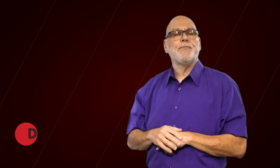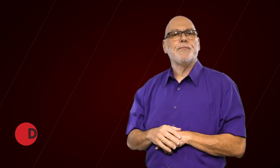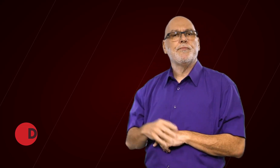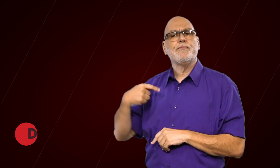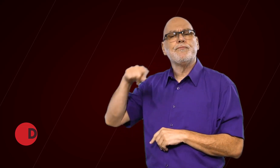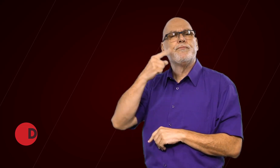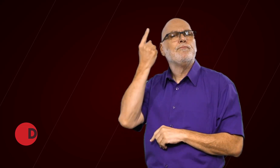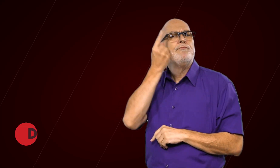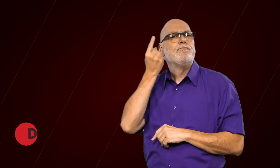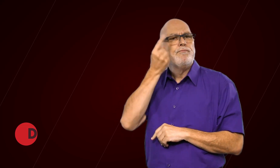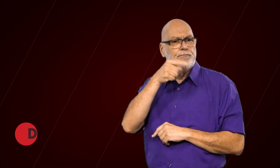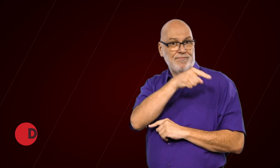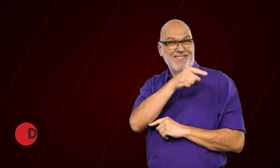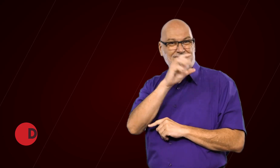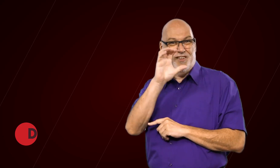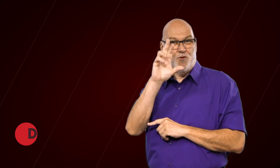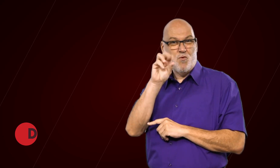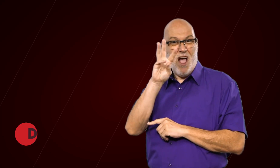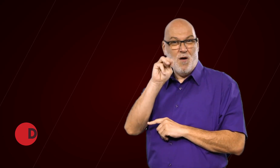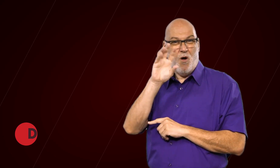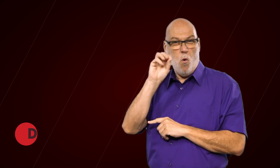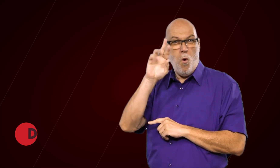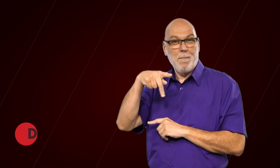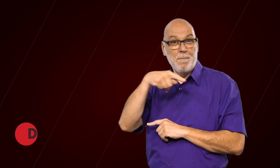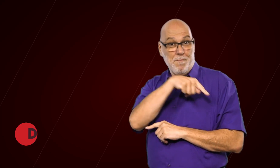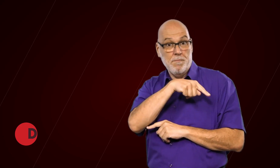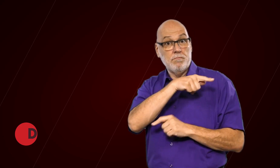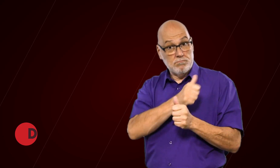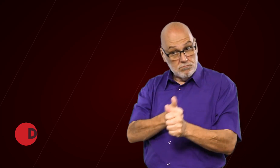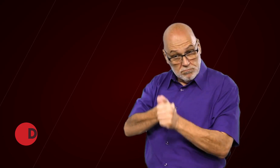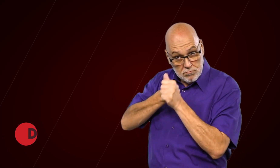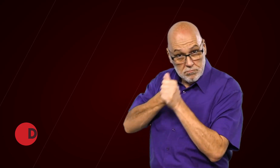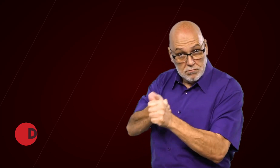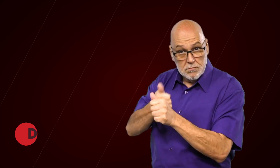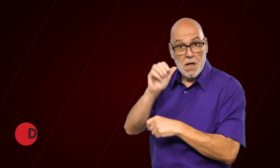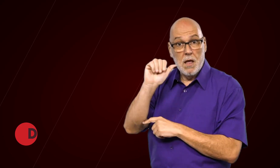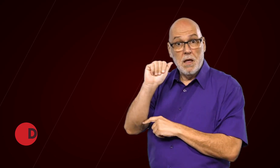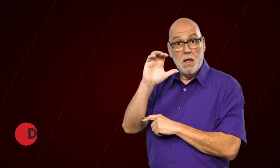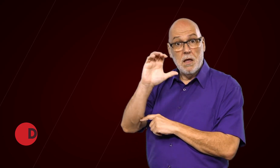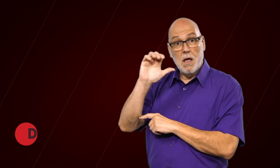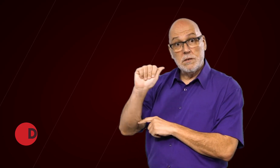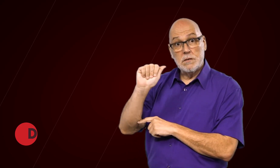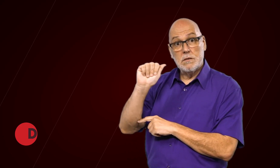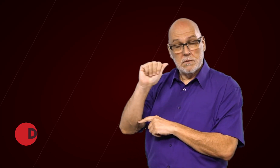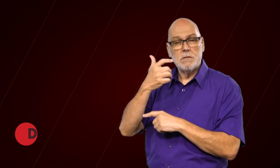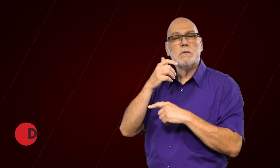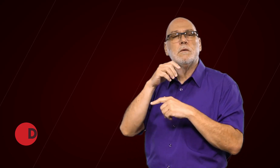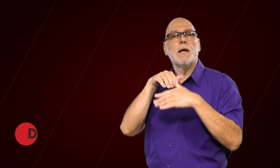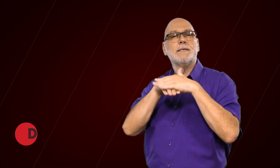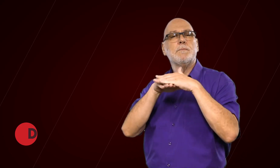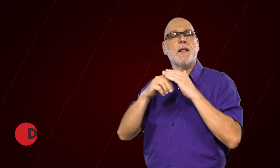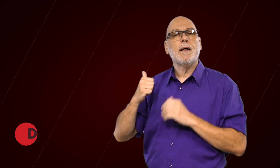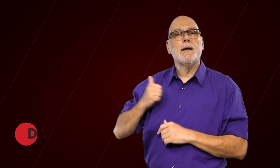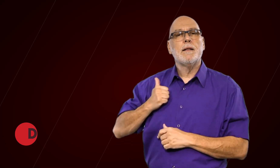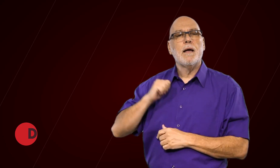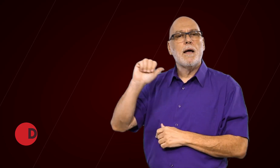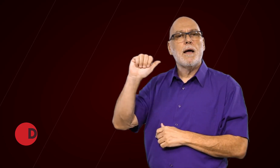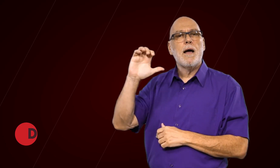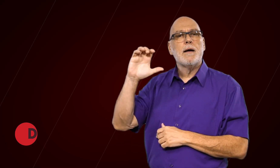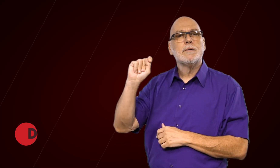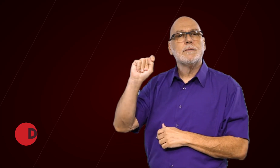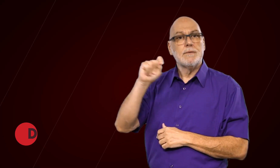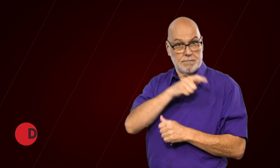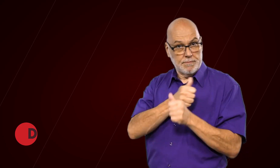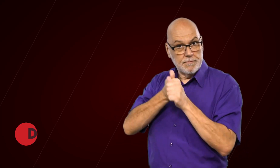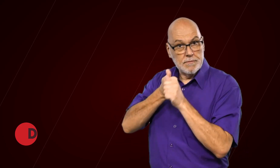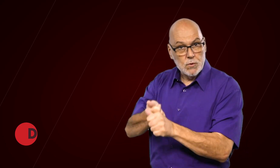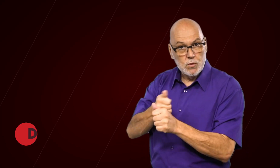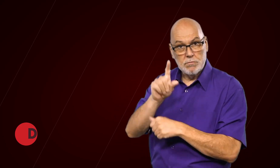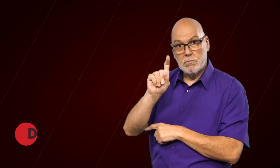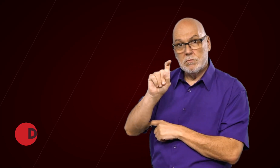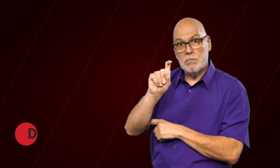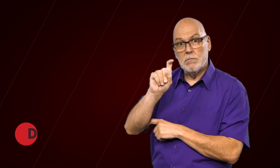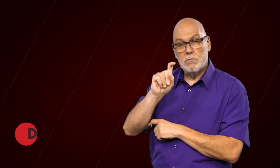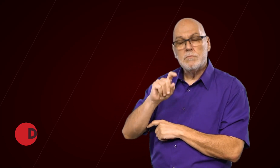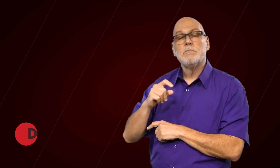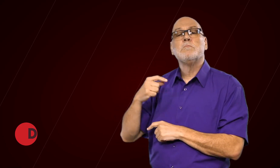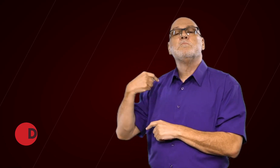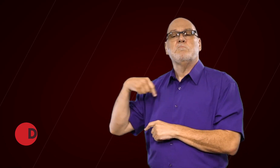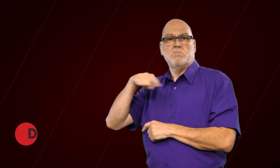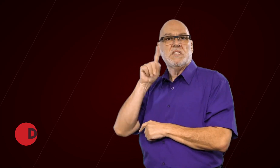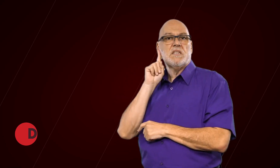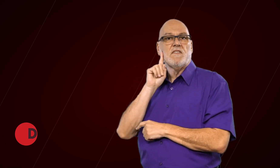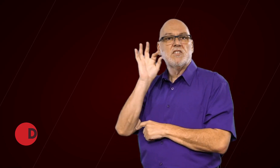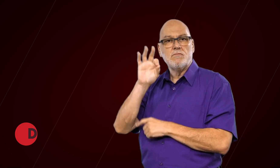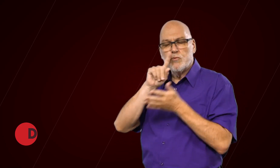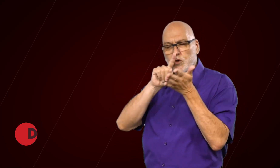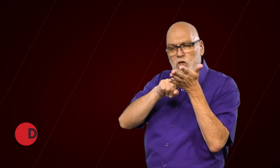with the Accessible Canada Act? DeafDots researched and found that yes,